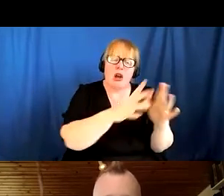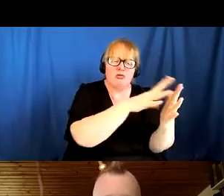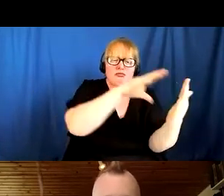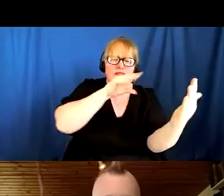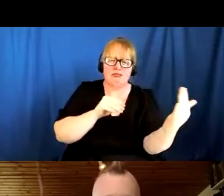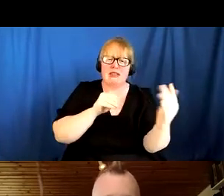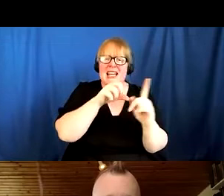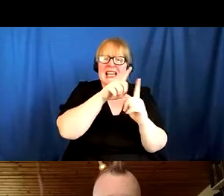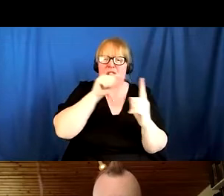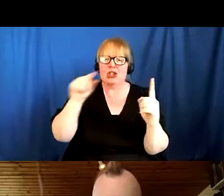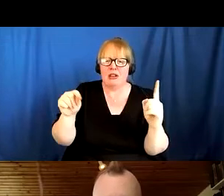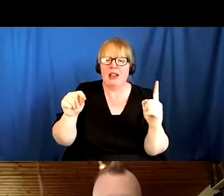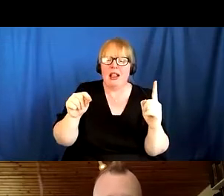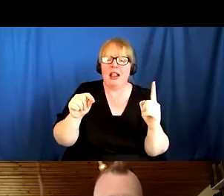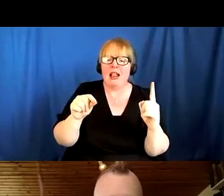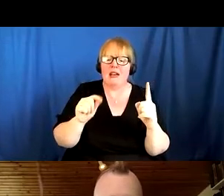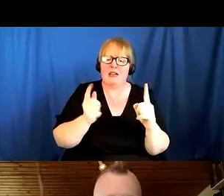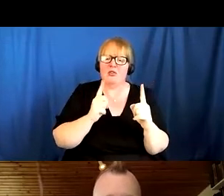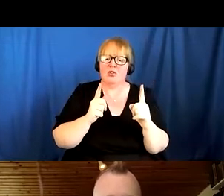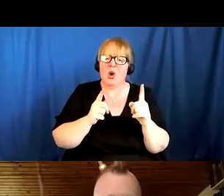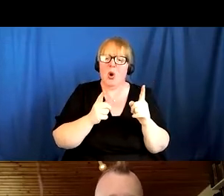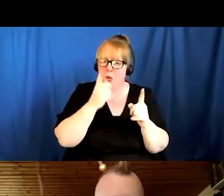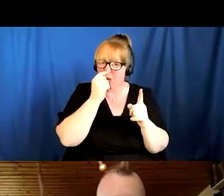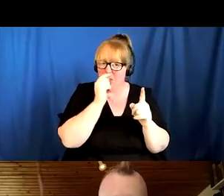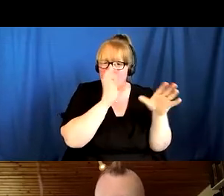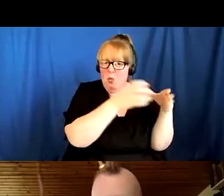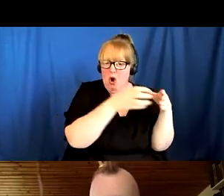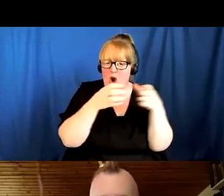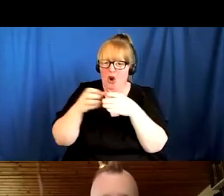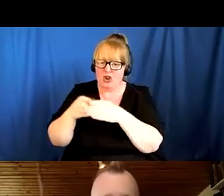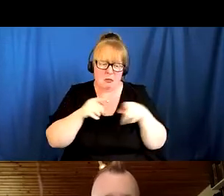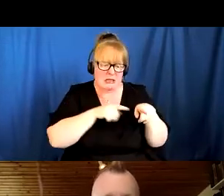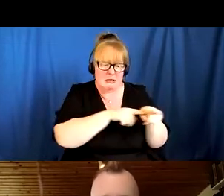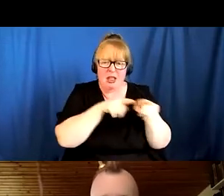simultaneous workshops, where they became these characters, we taught them the controls.